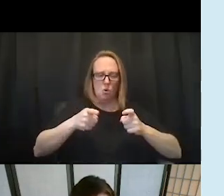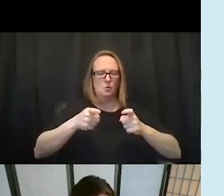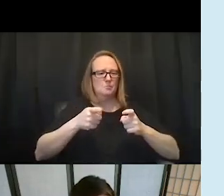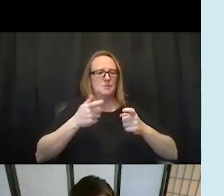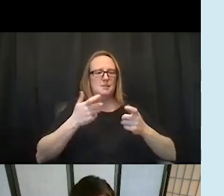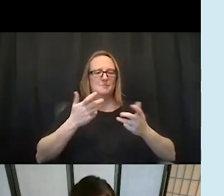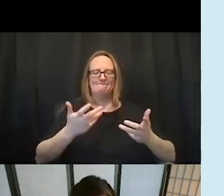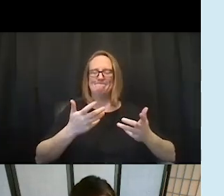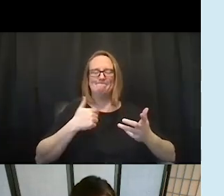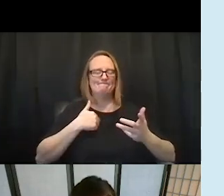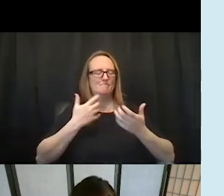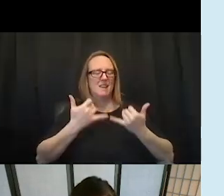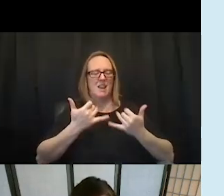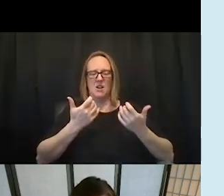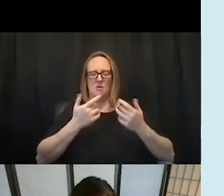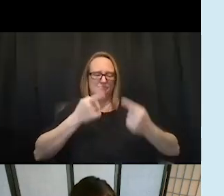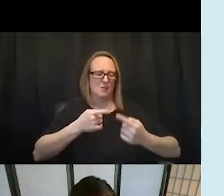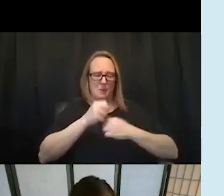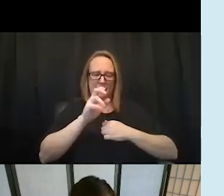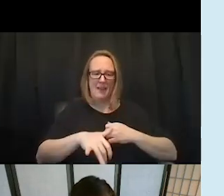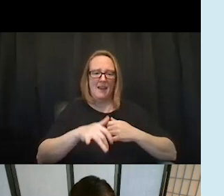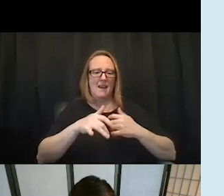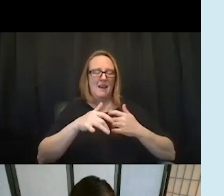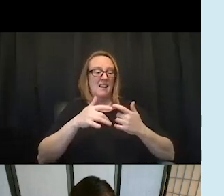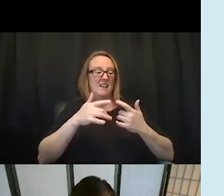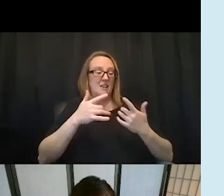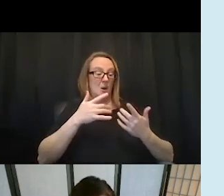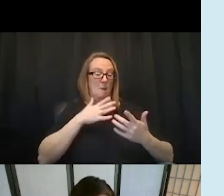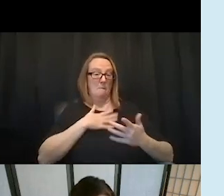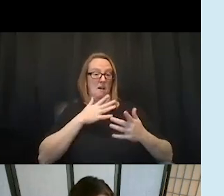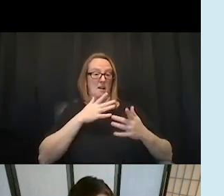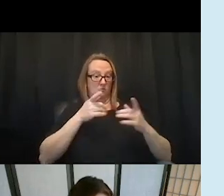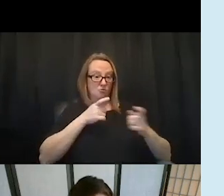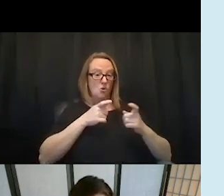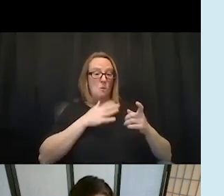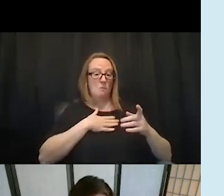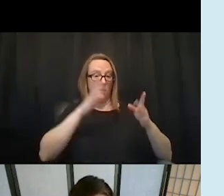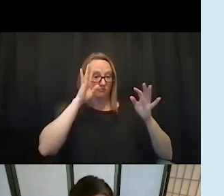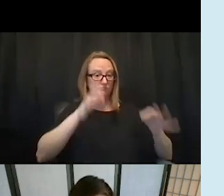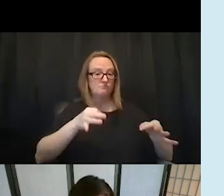free will meets chance. It's not a new question, but it is made fresh by the bricks that weigh